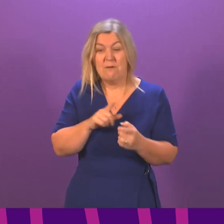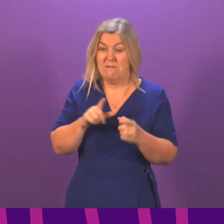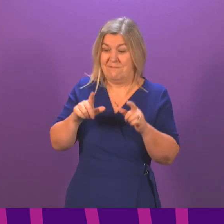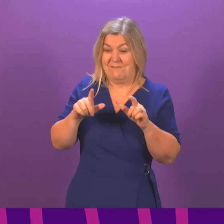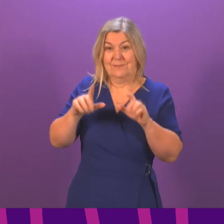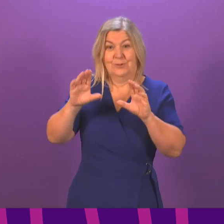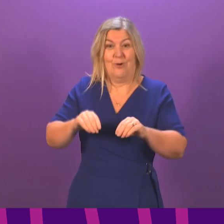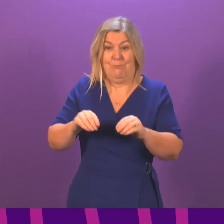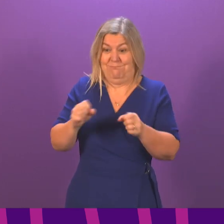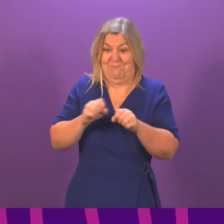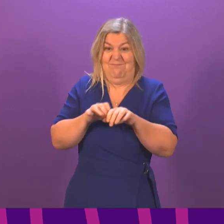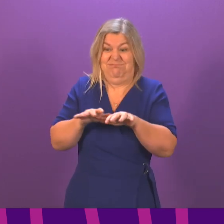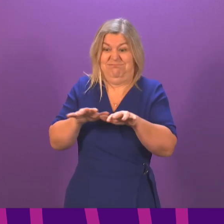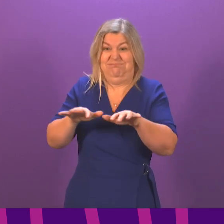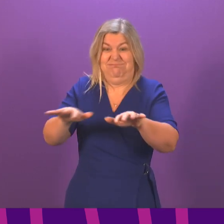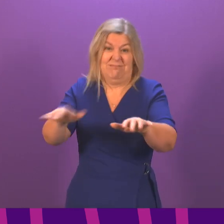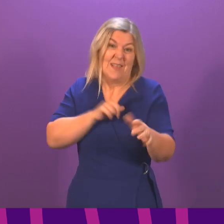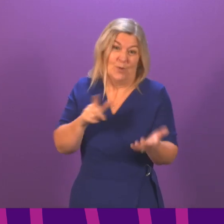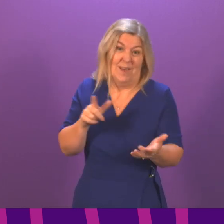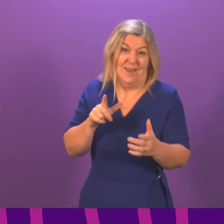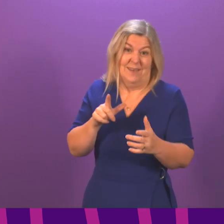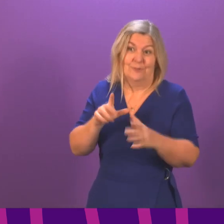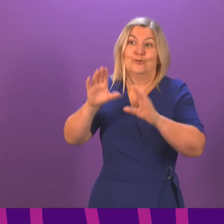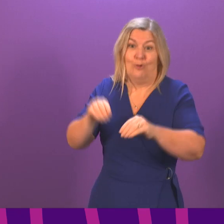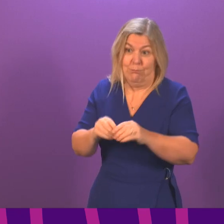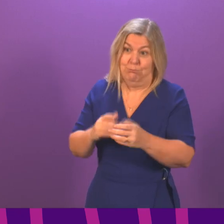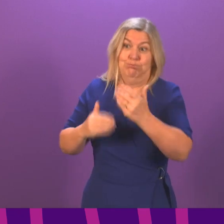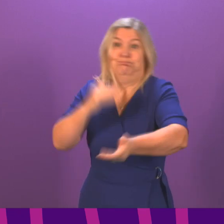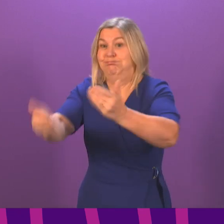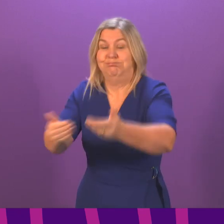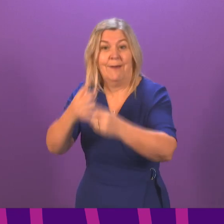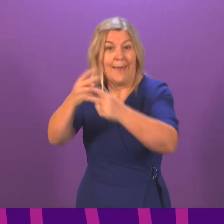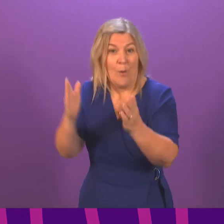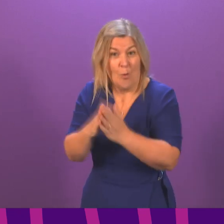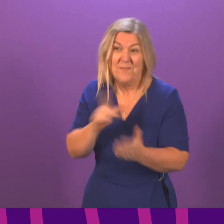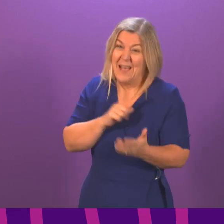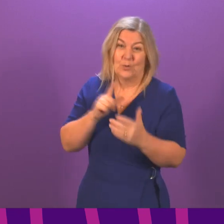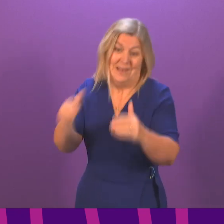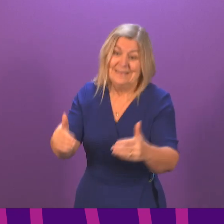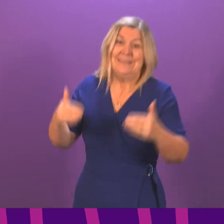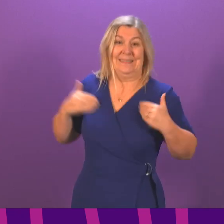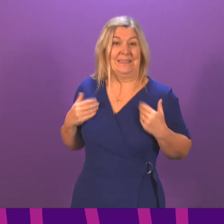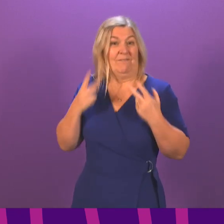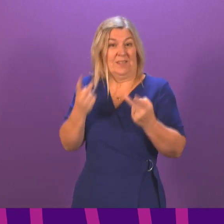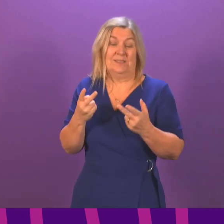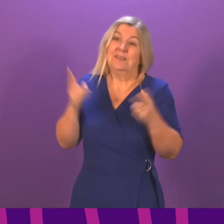and transmitting in care homes. I am not seeking to criticise in any way those people who,